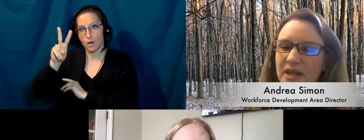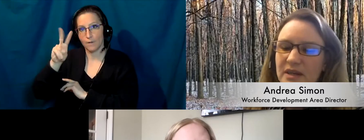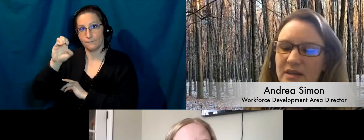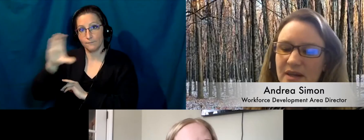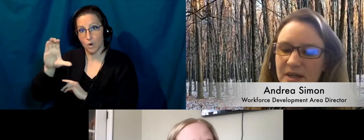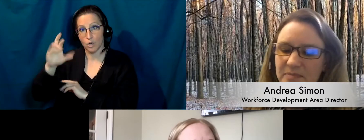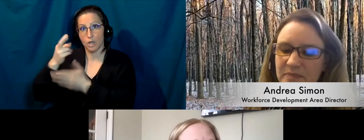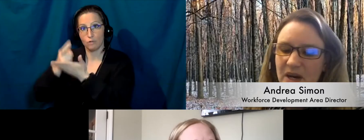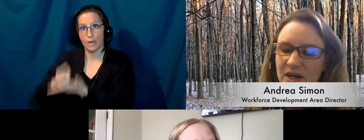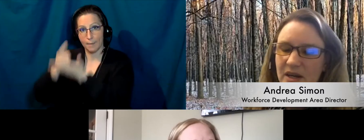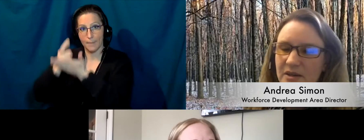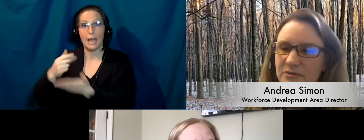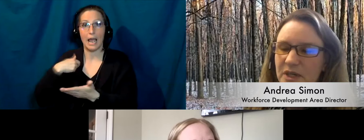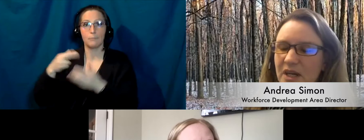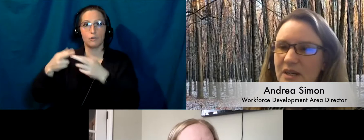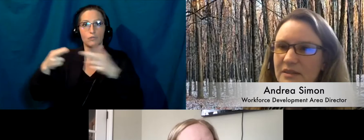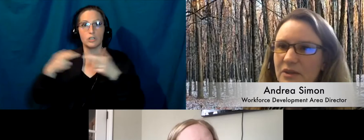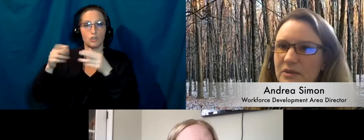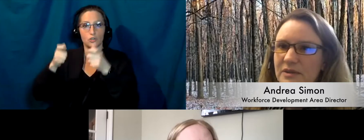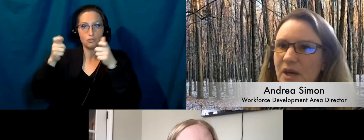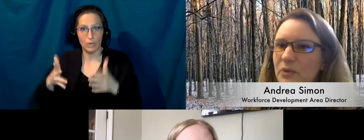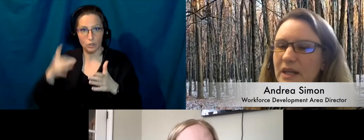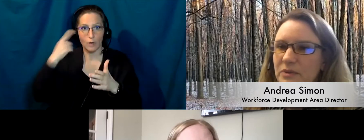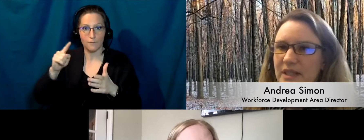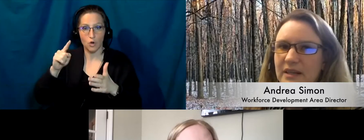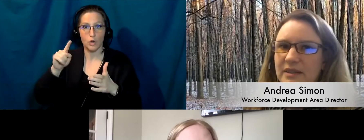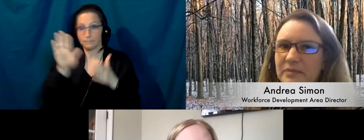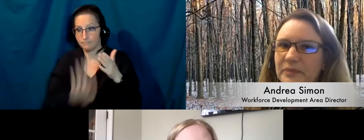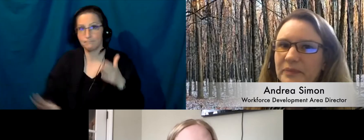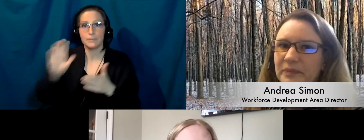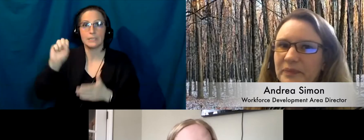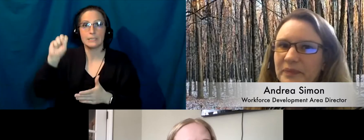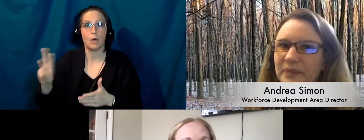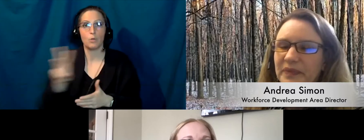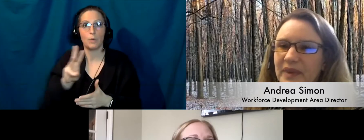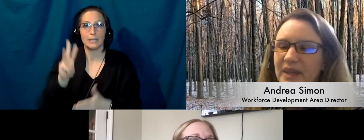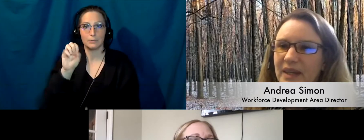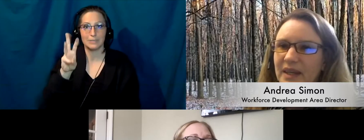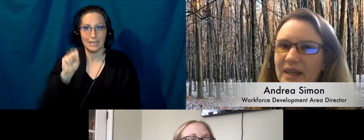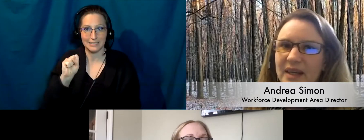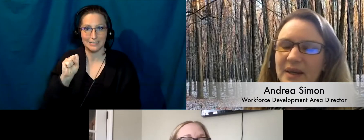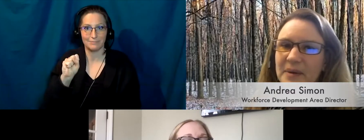for the area of southwest Wisconsin. >>Jolene: Great. Can you tell us a little bit